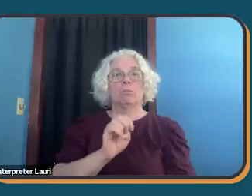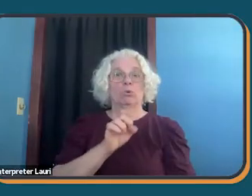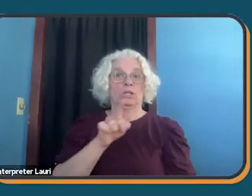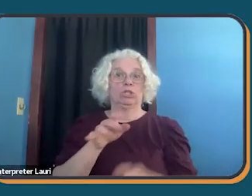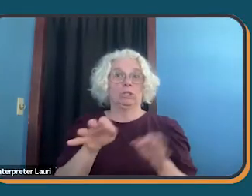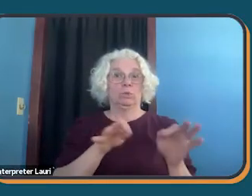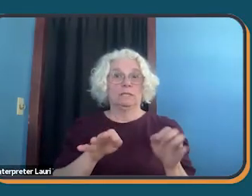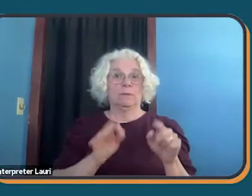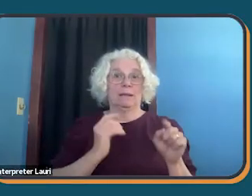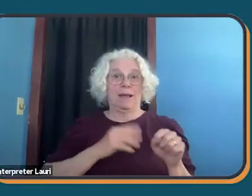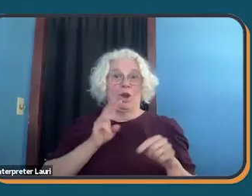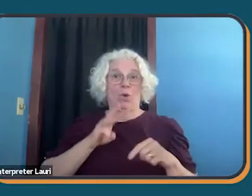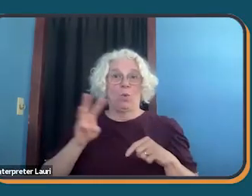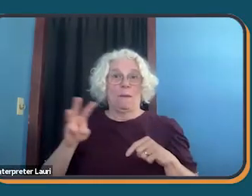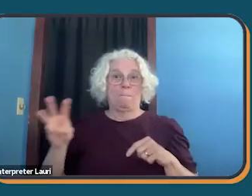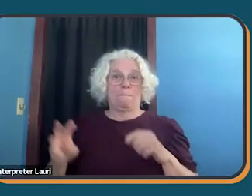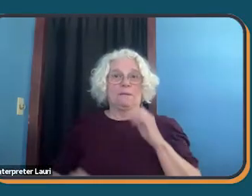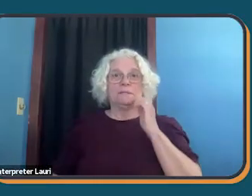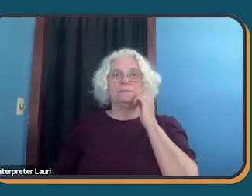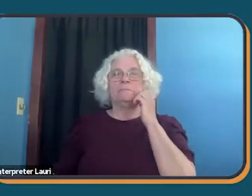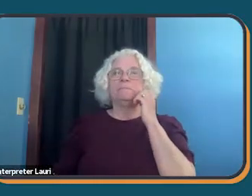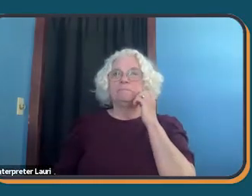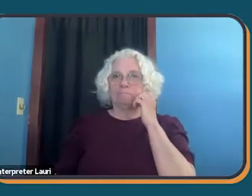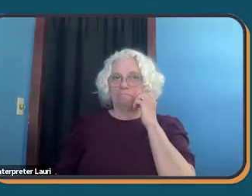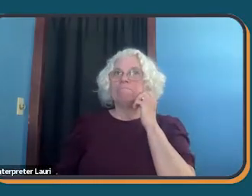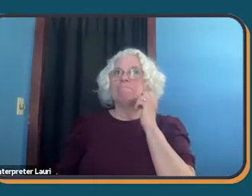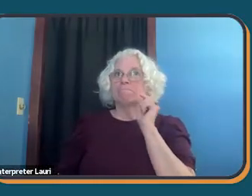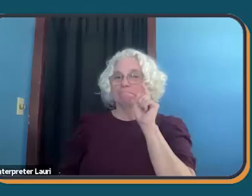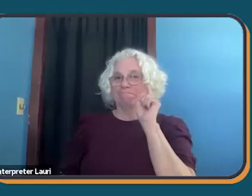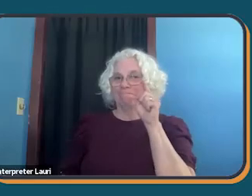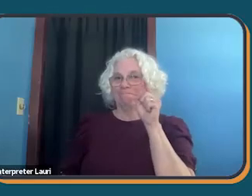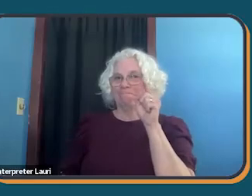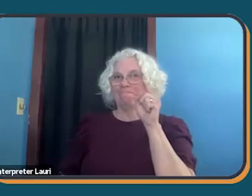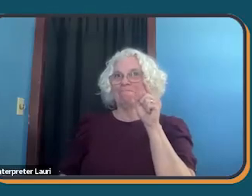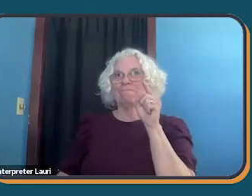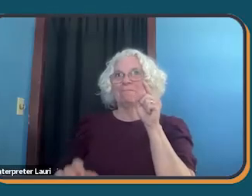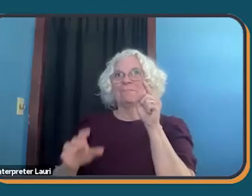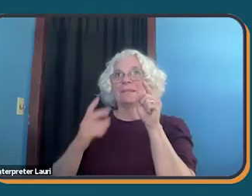And I'll pass it over to Brooke to talk about the website. Brooke Cruz: Yes so our Screening for All website,